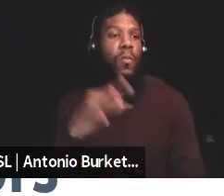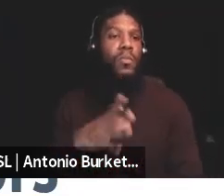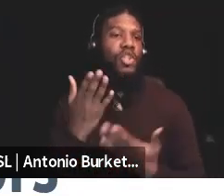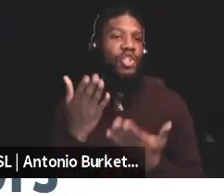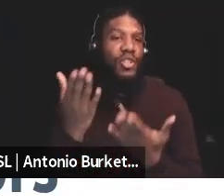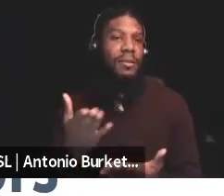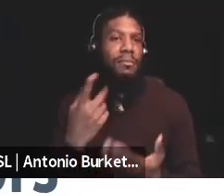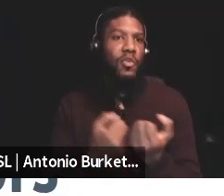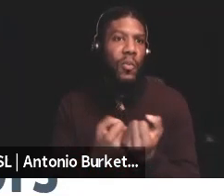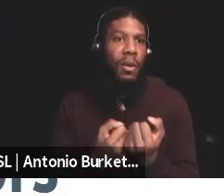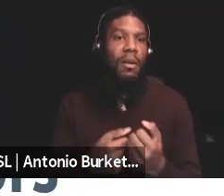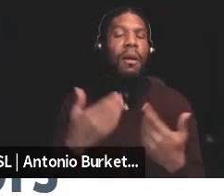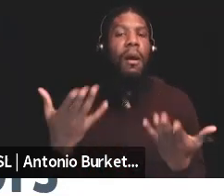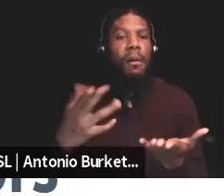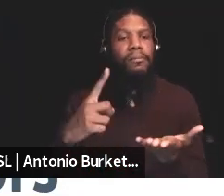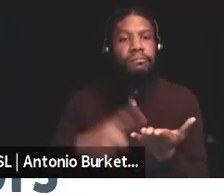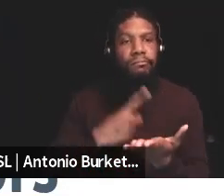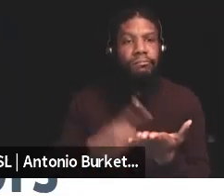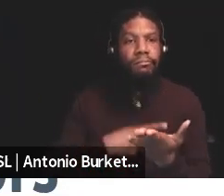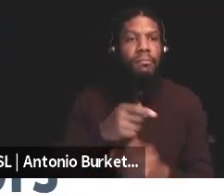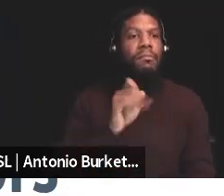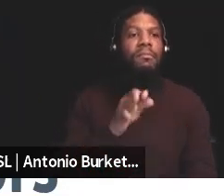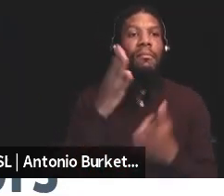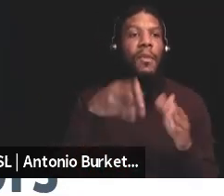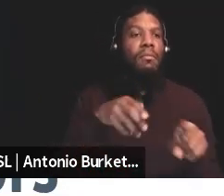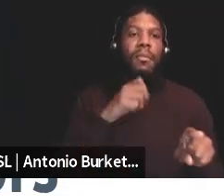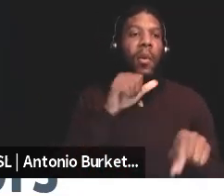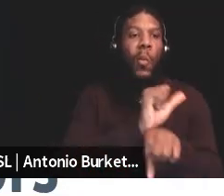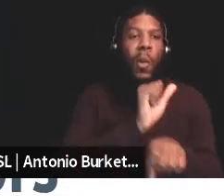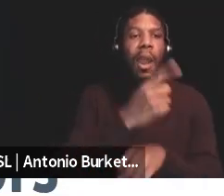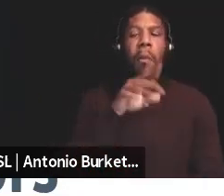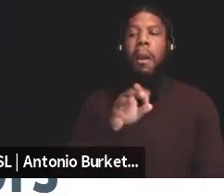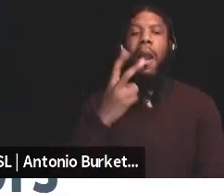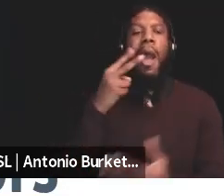someone who isn't working will chime in just because they have to see it on Slack.